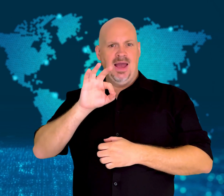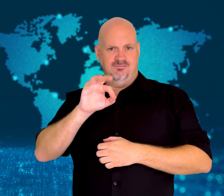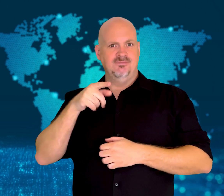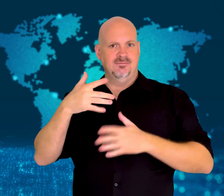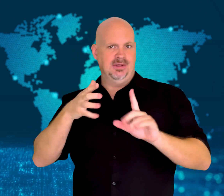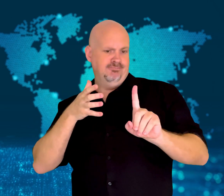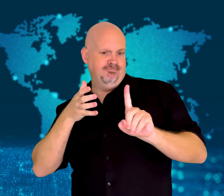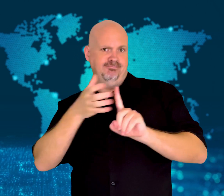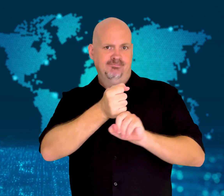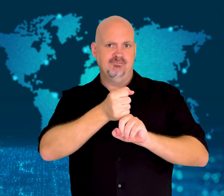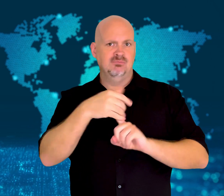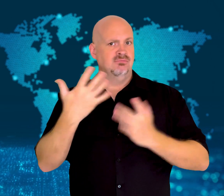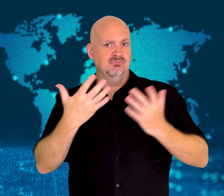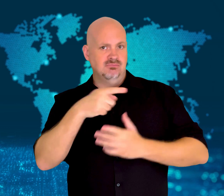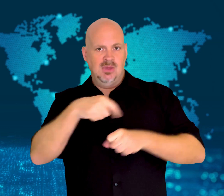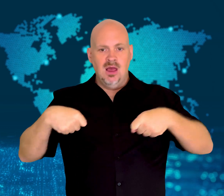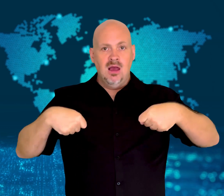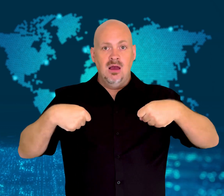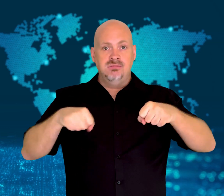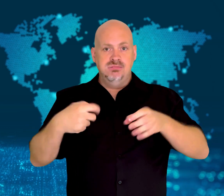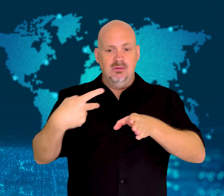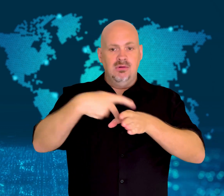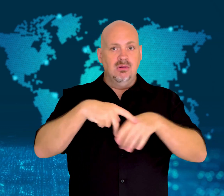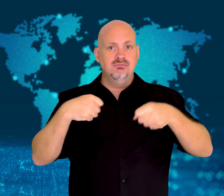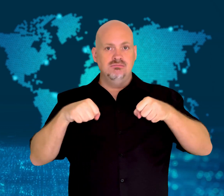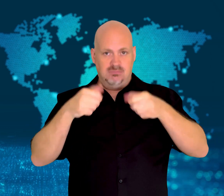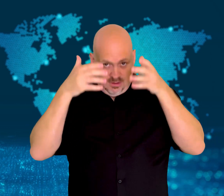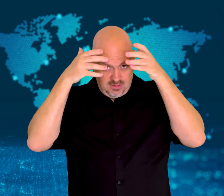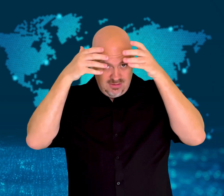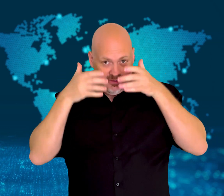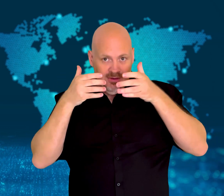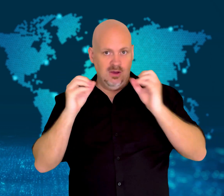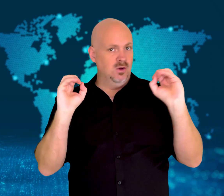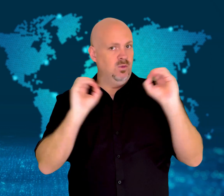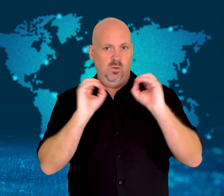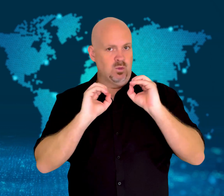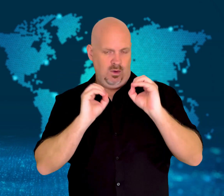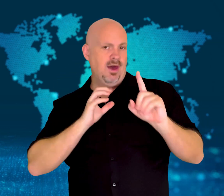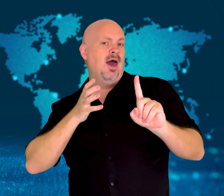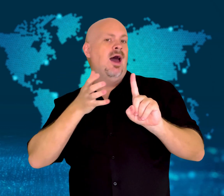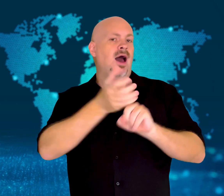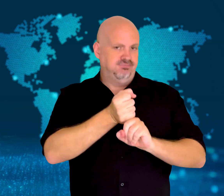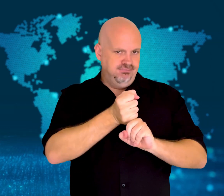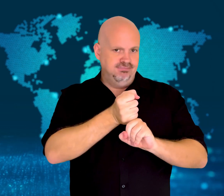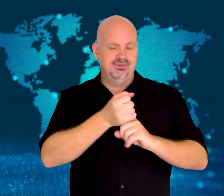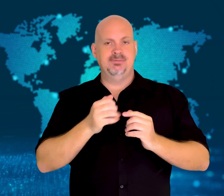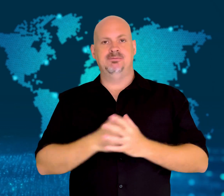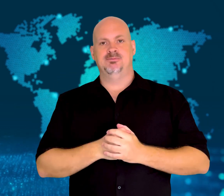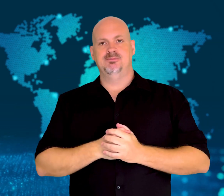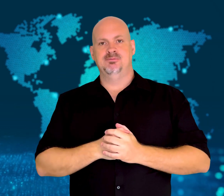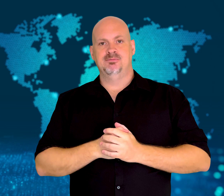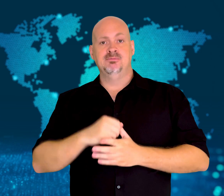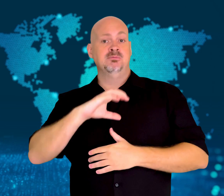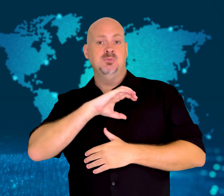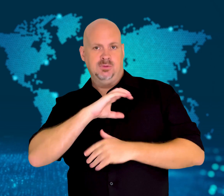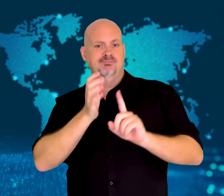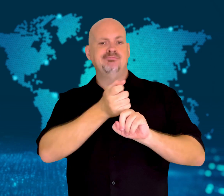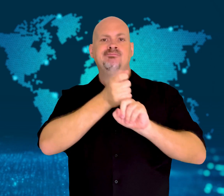he was riding his motorcycle without a helmet.